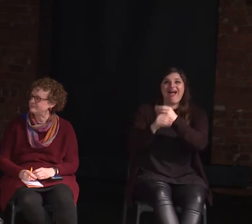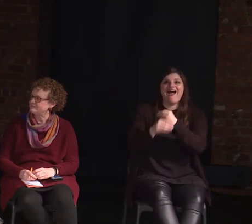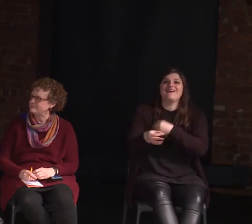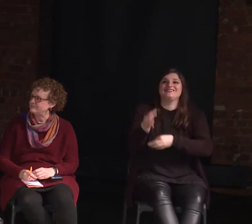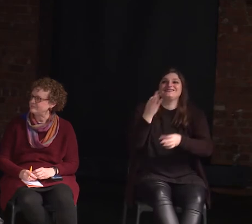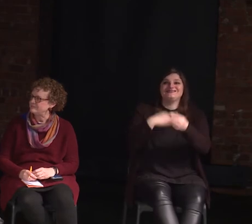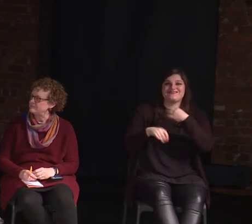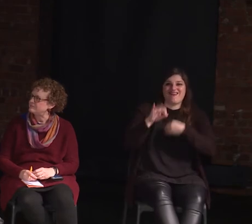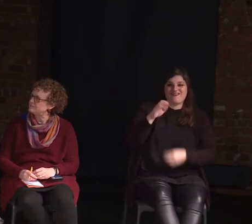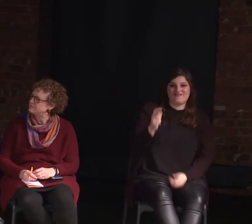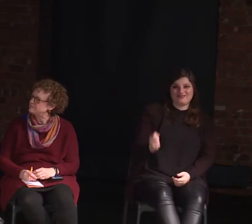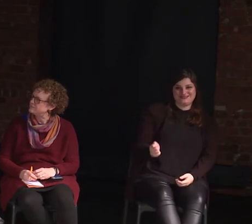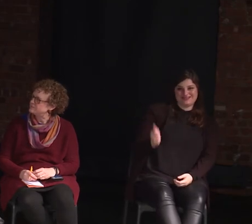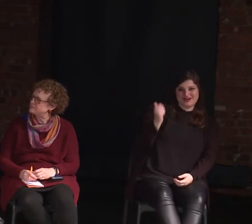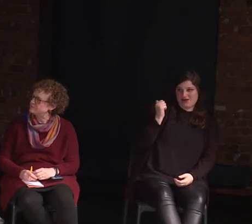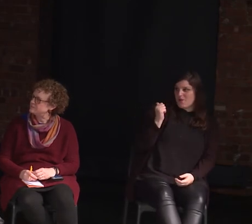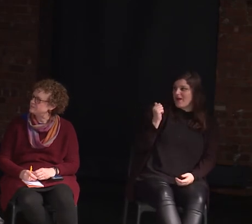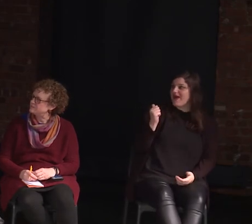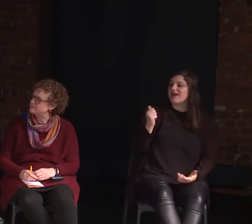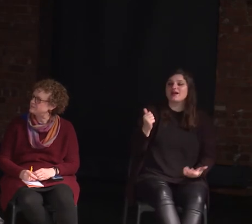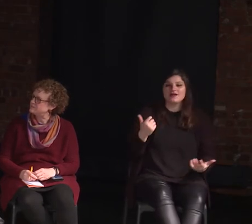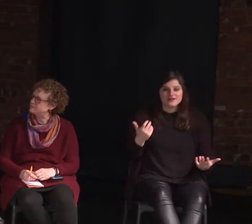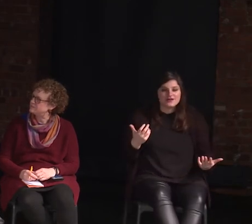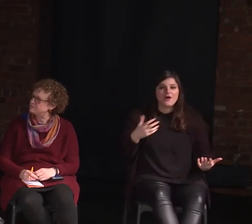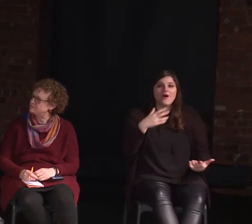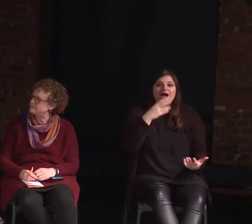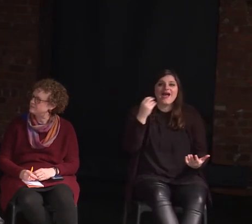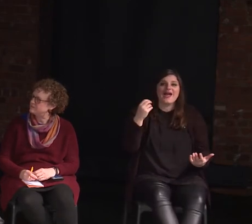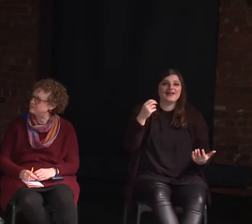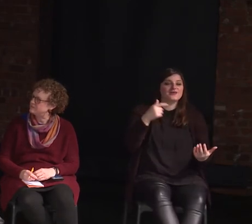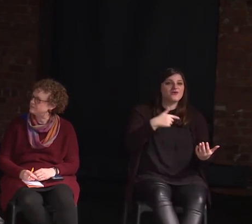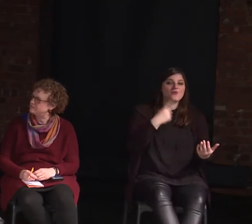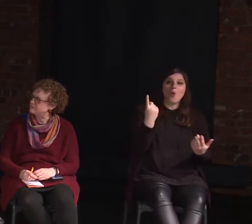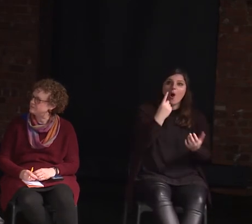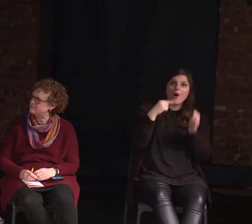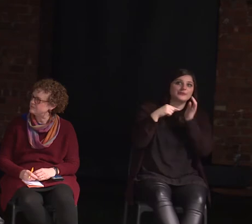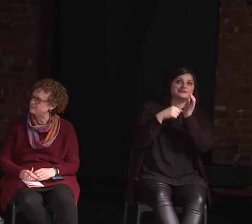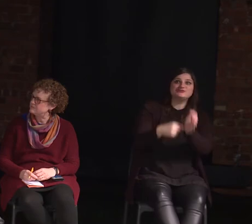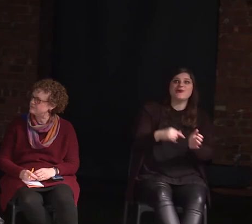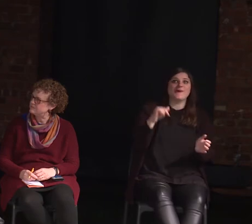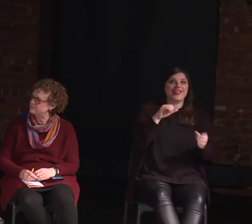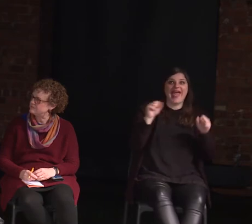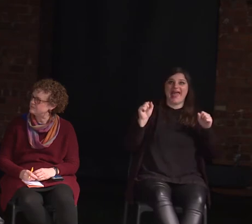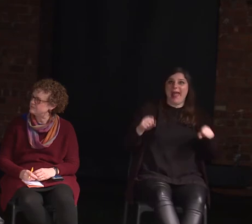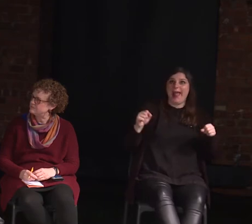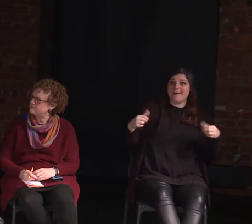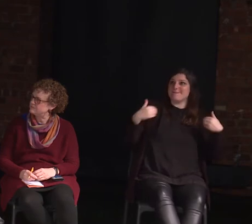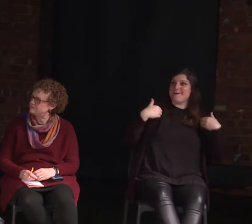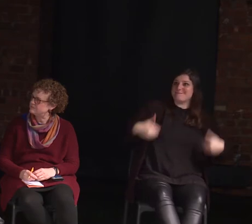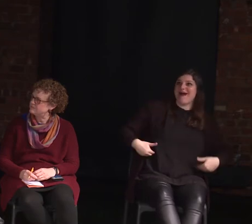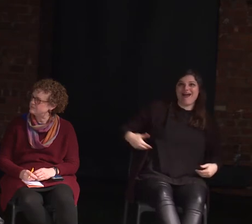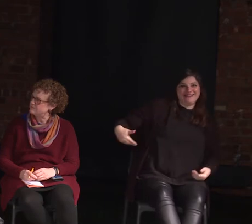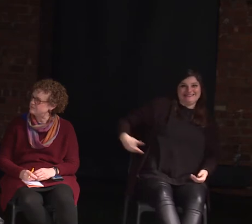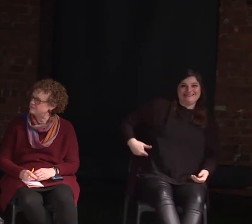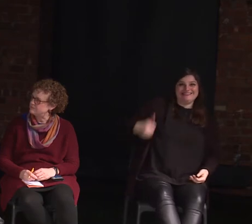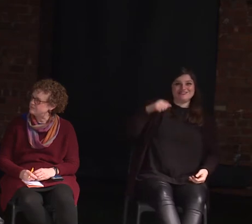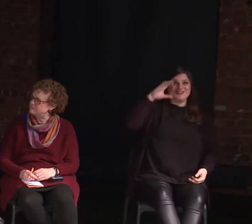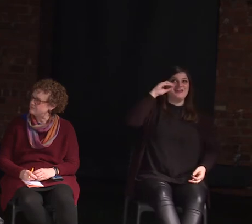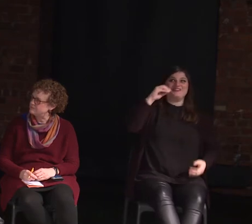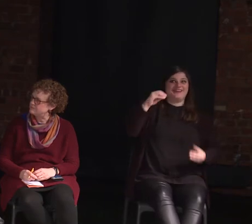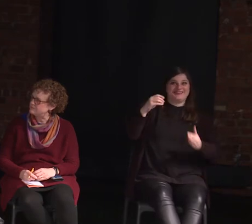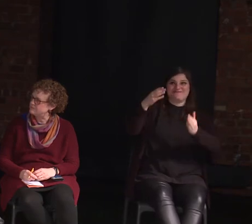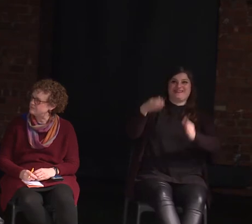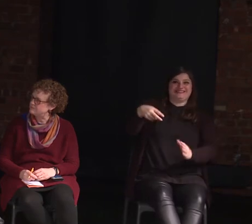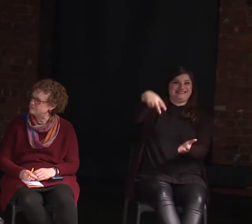Most of the people on pedestals are able-bodied white men, that's pretty much it.